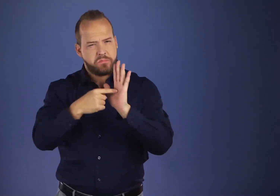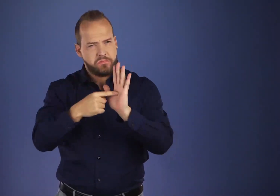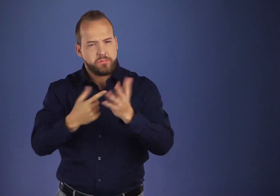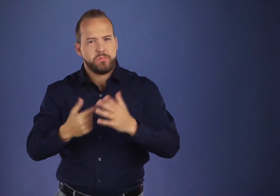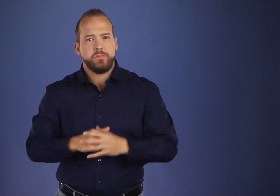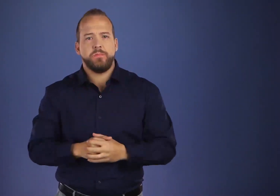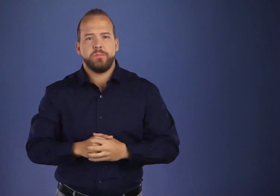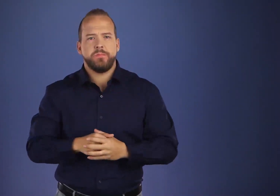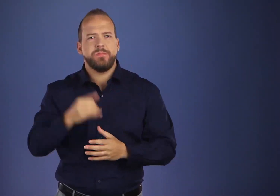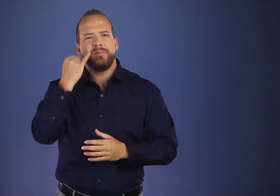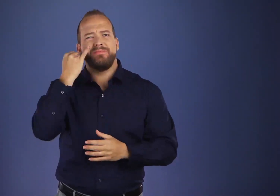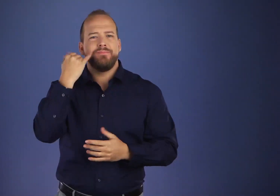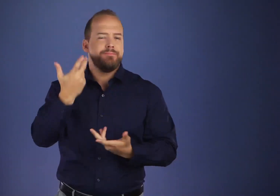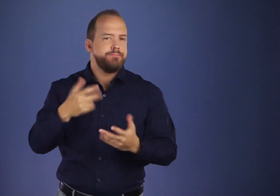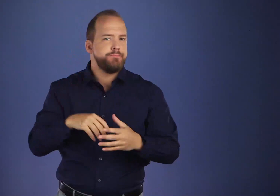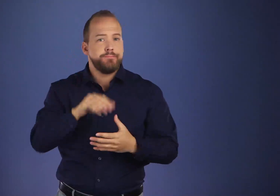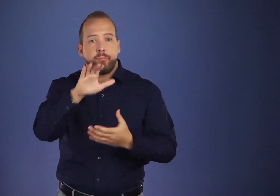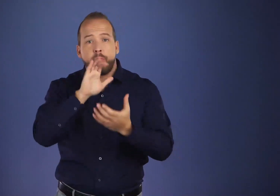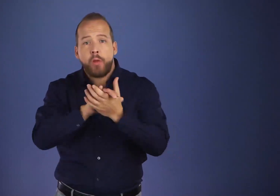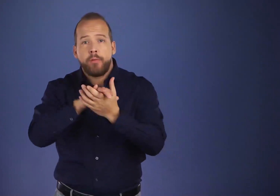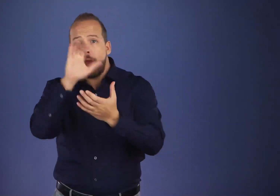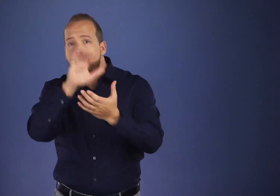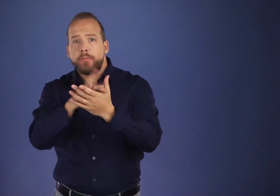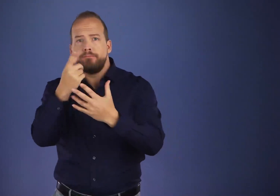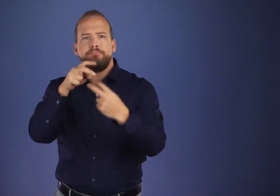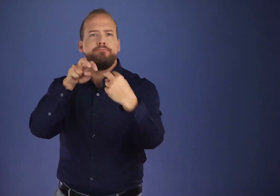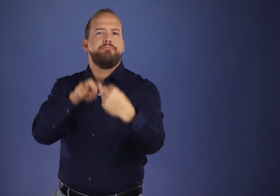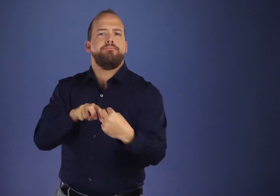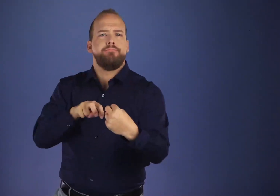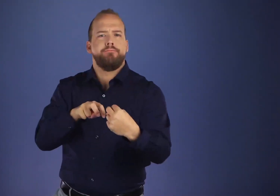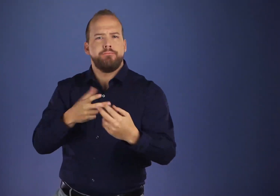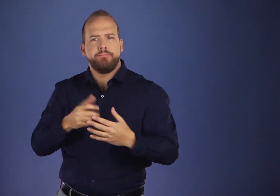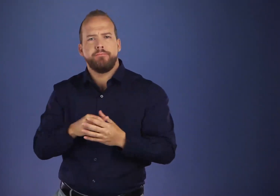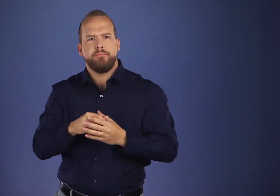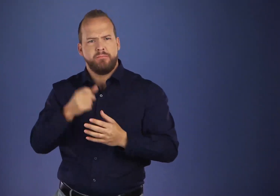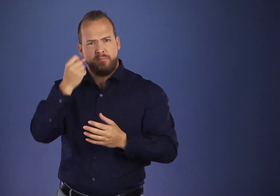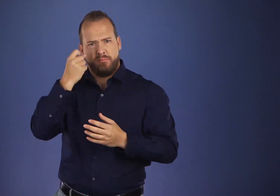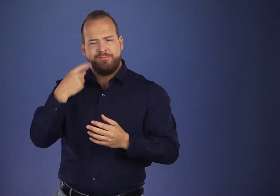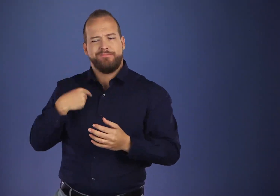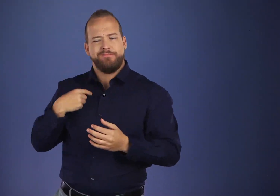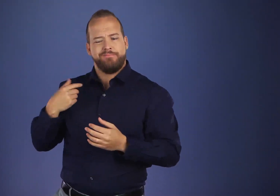We cannot, for example, unload a detailed account of extramarital adventuring